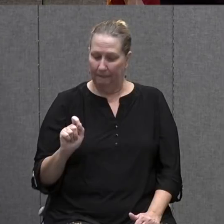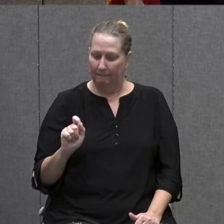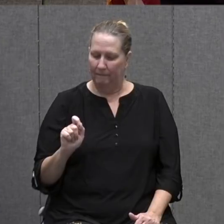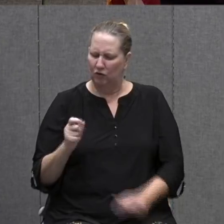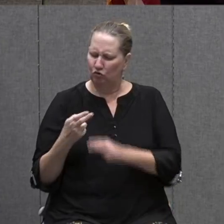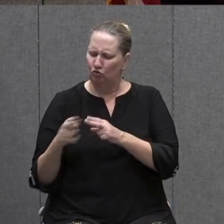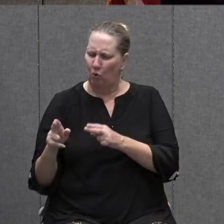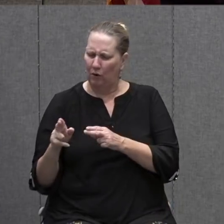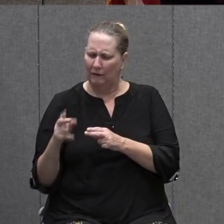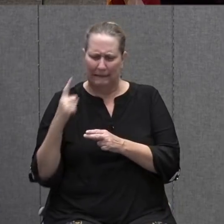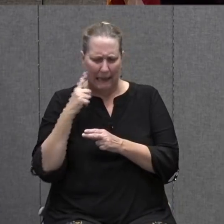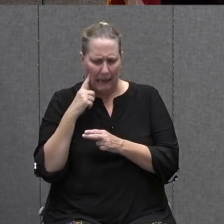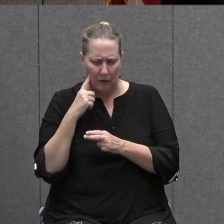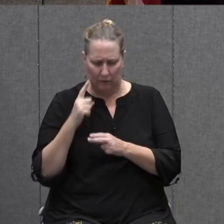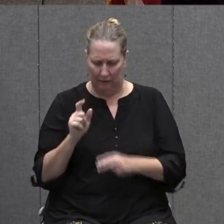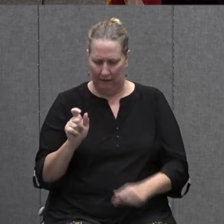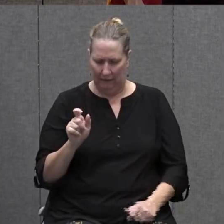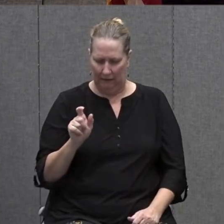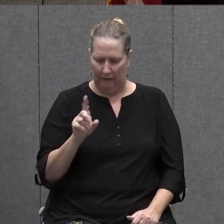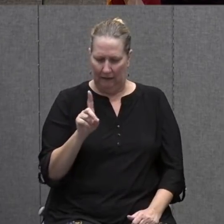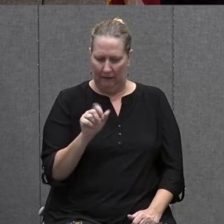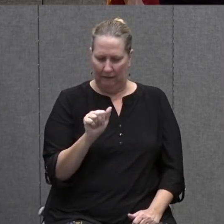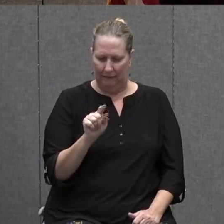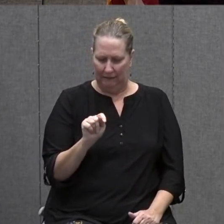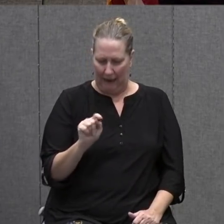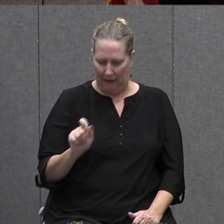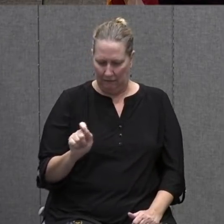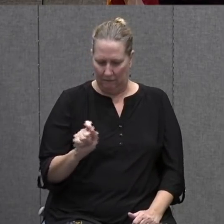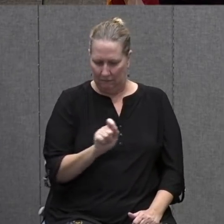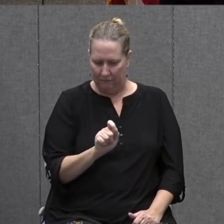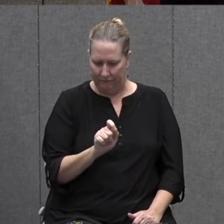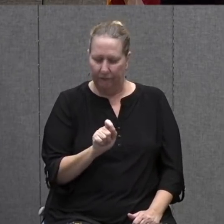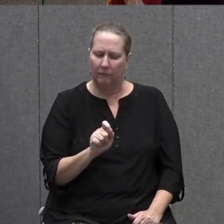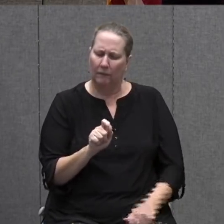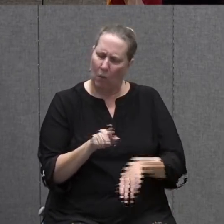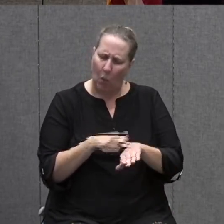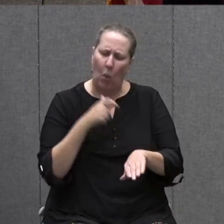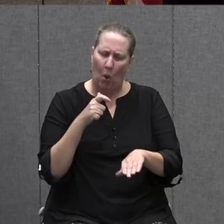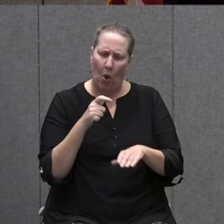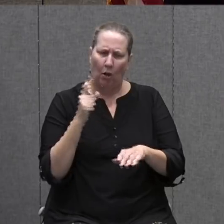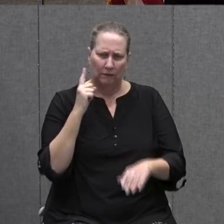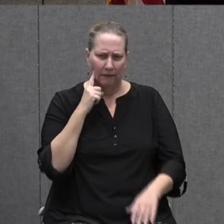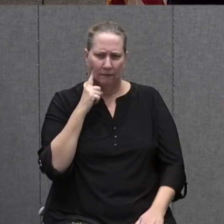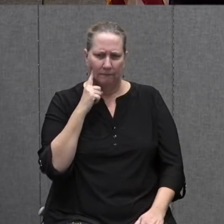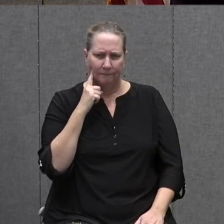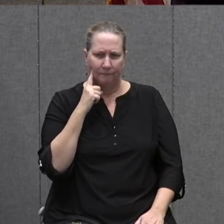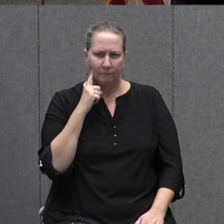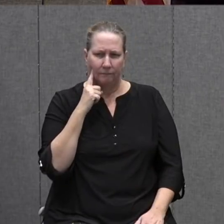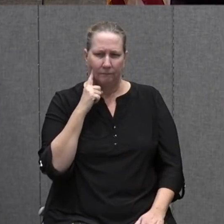I'm going to try to do this and give you an A in Morse code: dit dat.